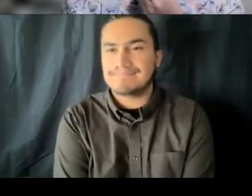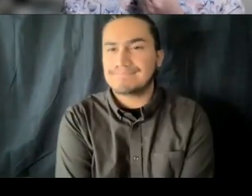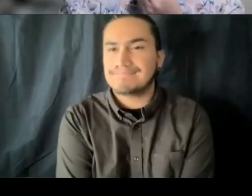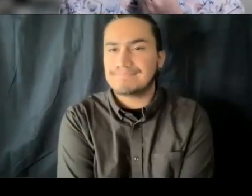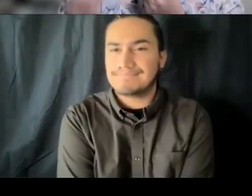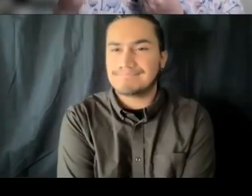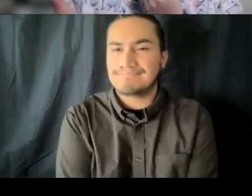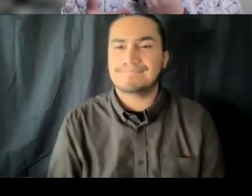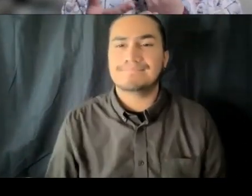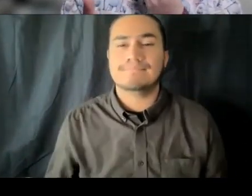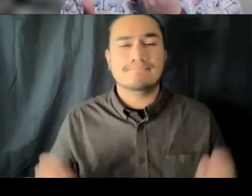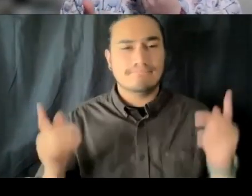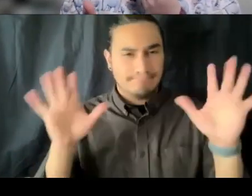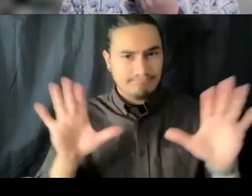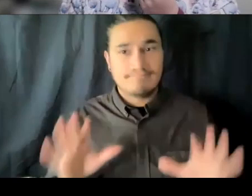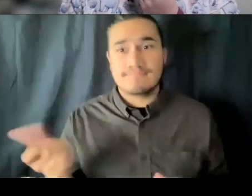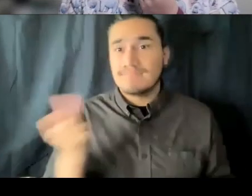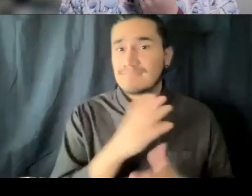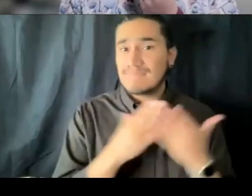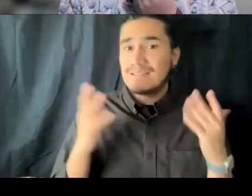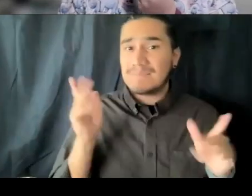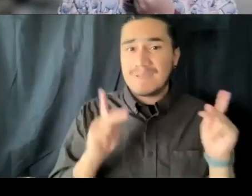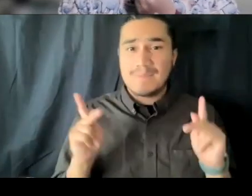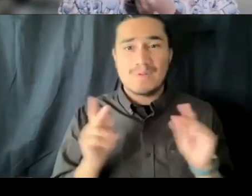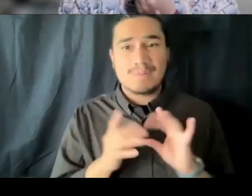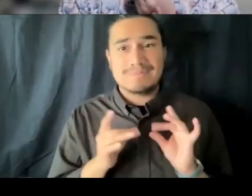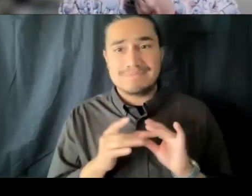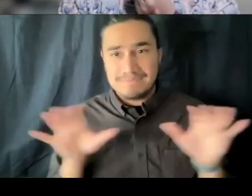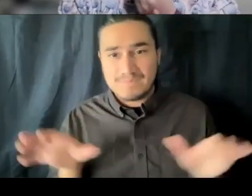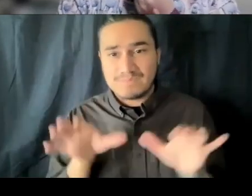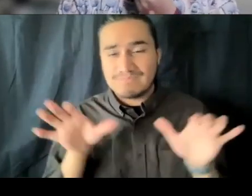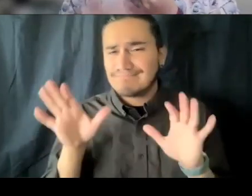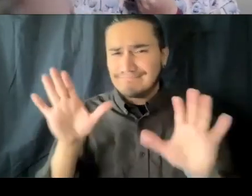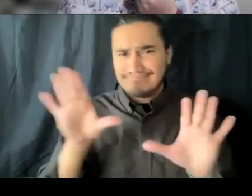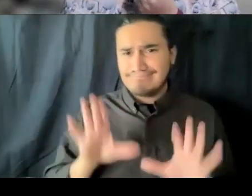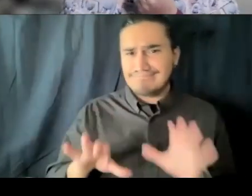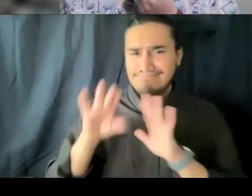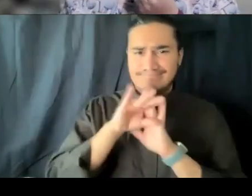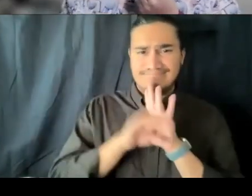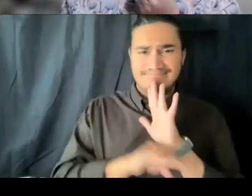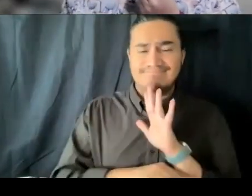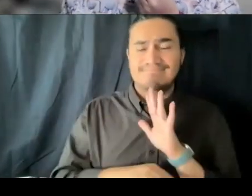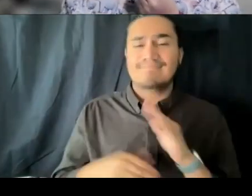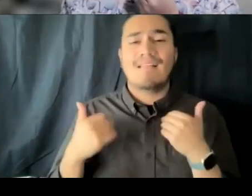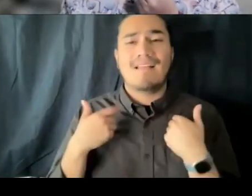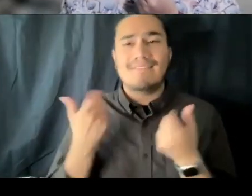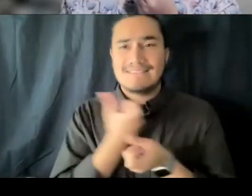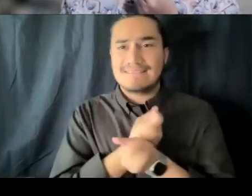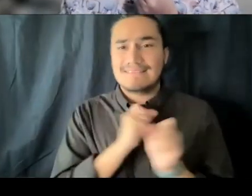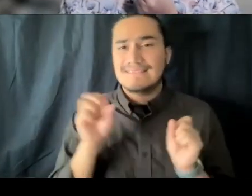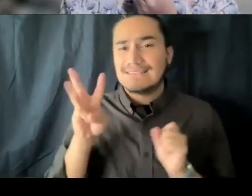Great. Other things that folks are already doing, this is a lovely list, holding safe wellness spaces, like meditation,